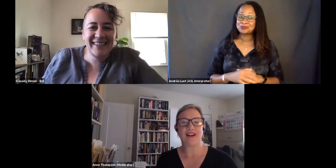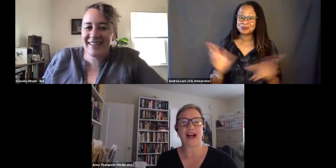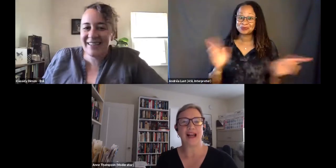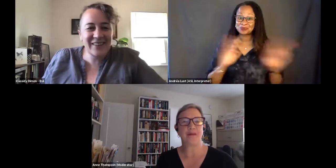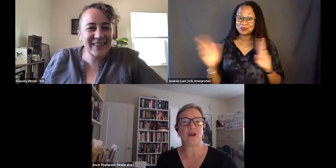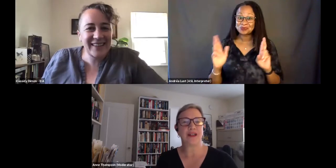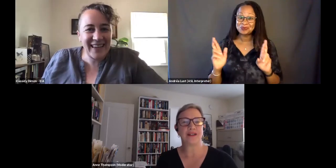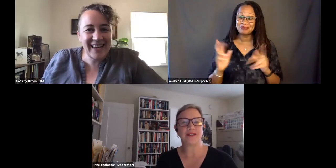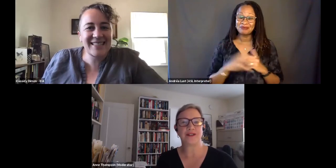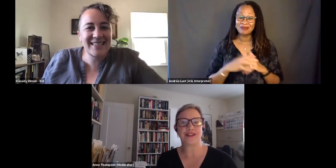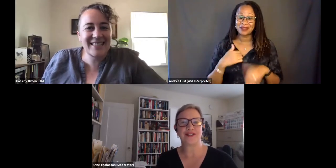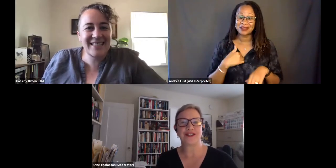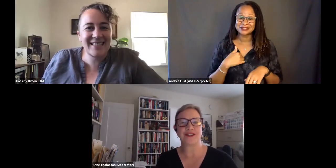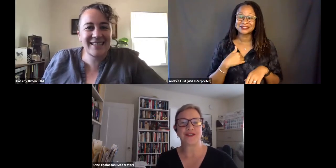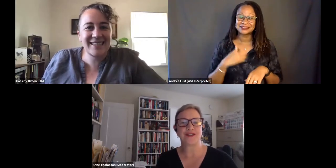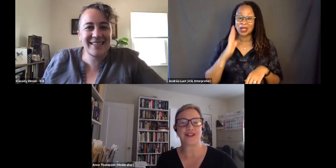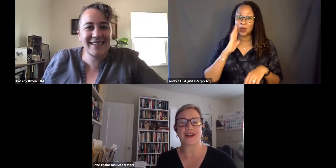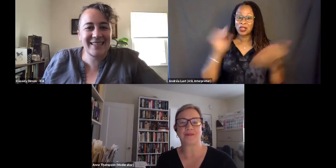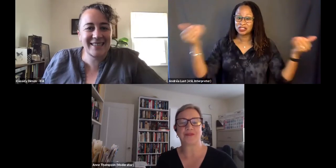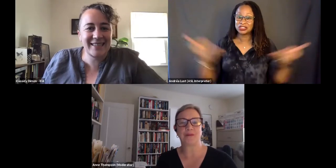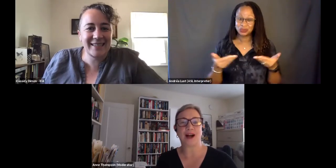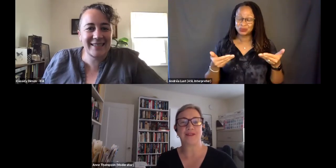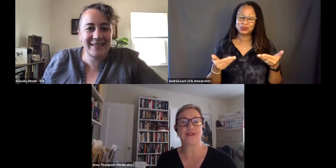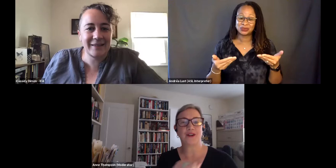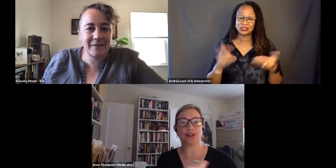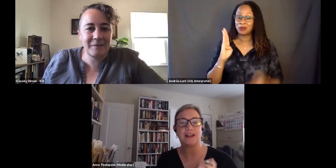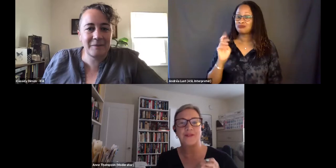I am going to introduce Bryan Fogle.